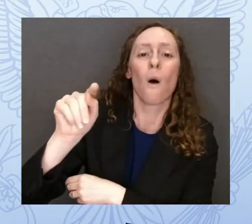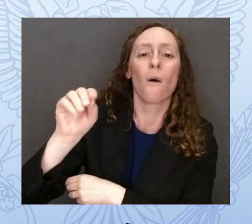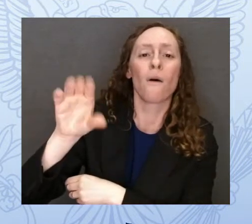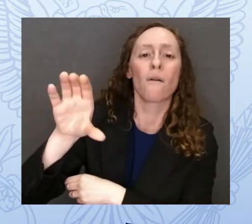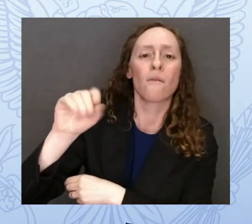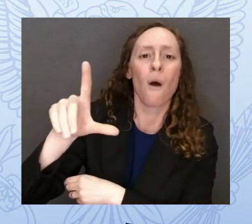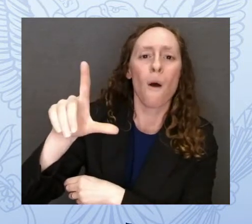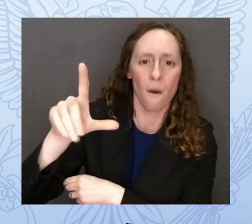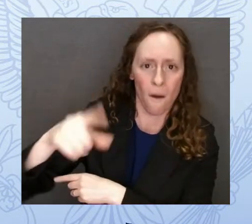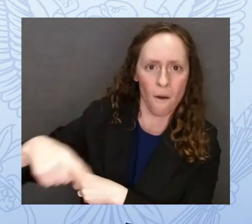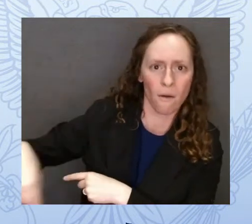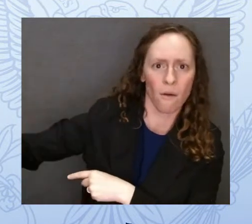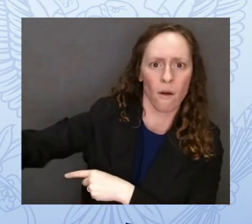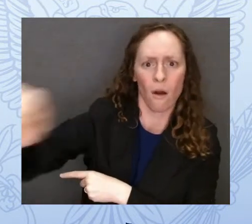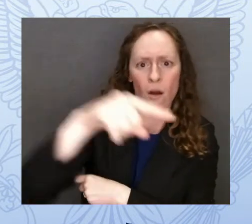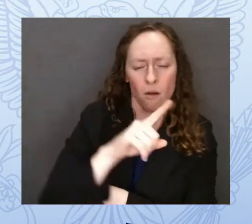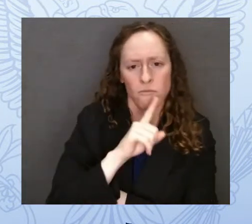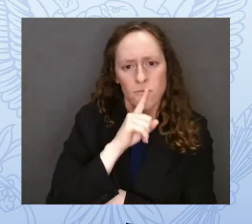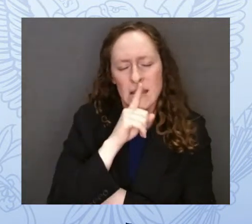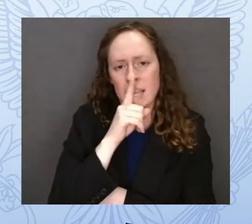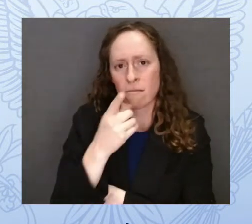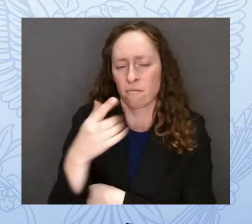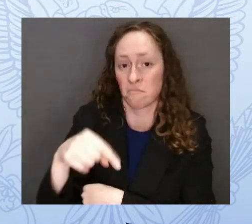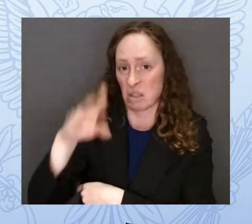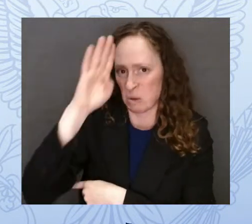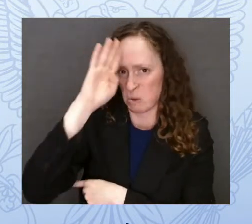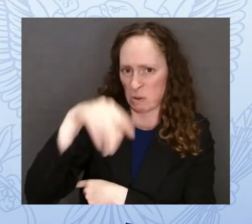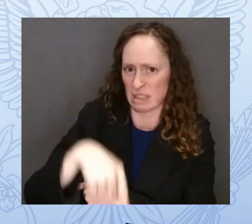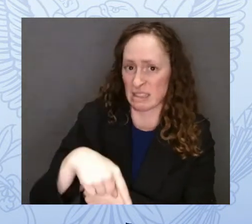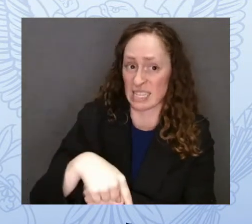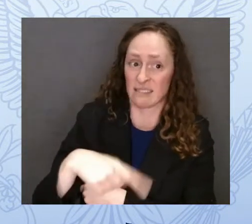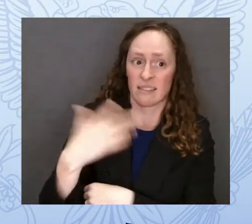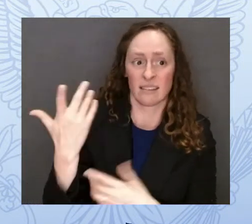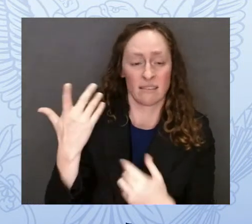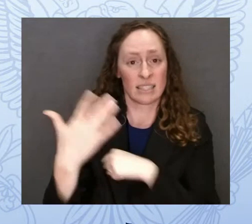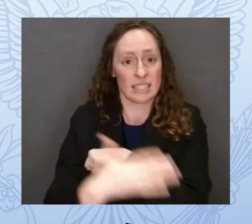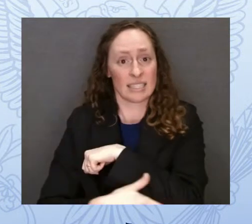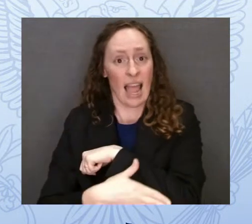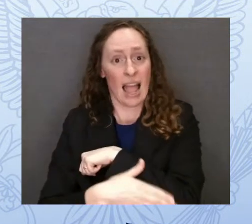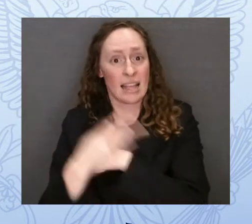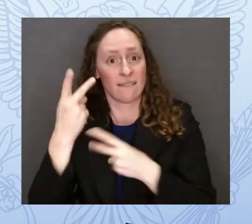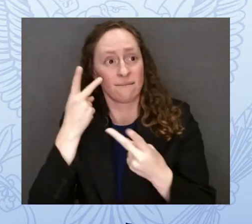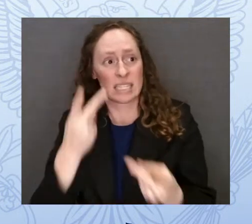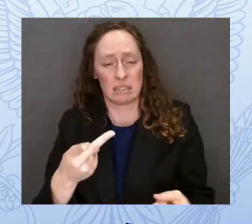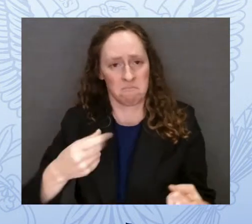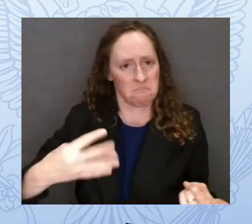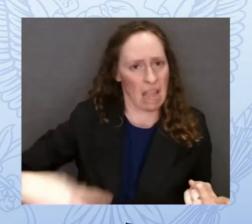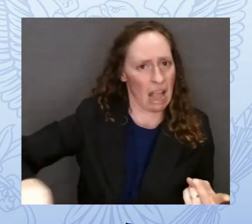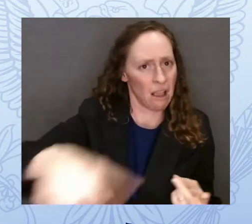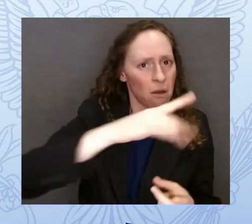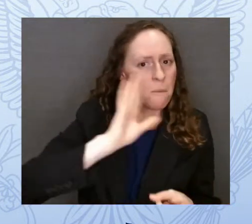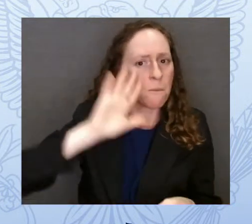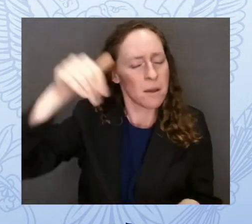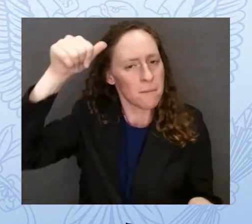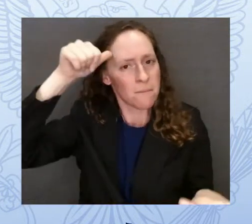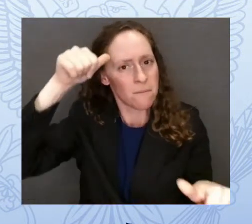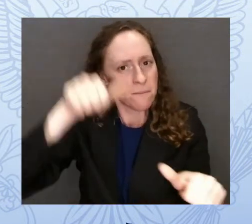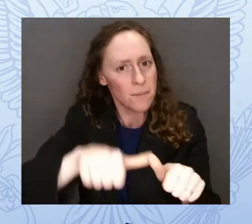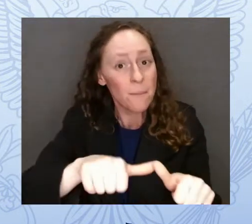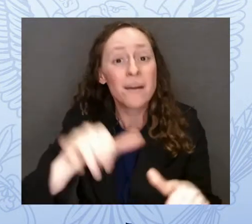she chose her menu as a nod to the prime minister. The dishes will mirror the decor, infusing the cuisine and Indian flavors